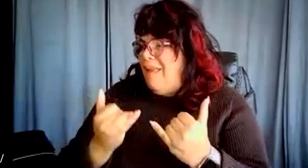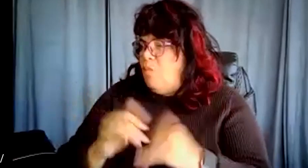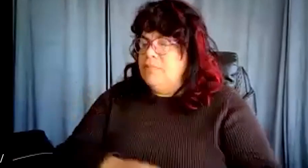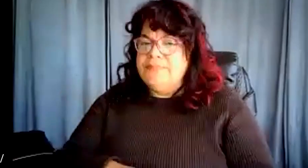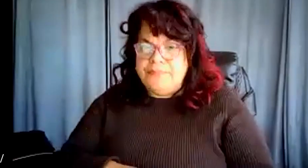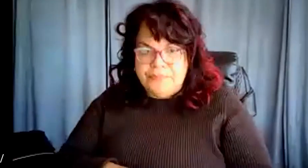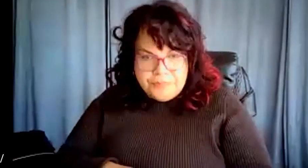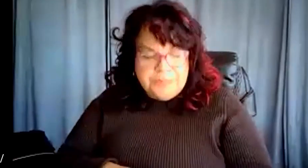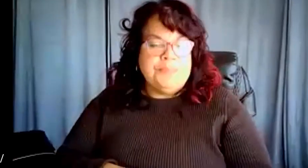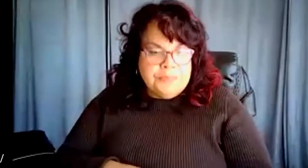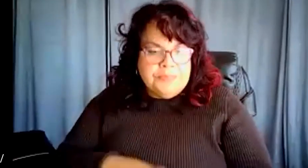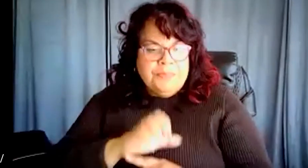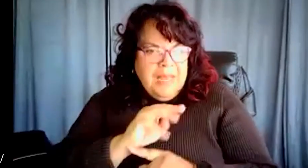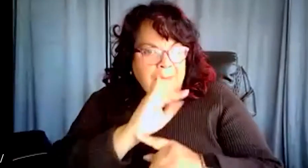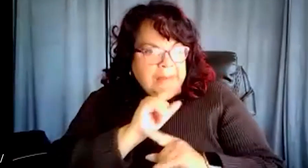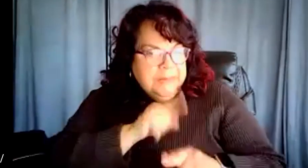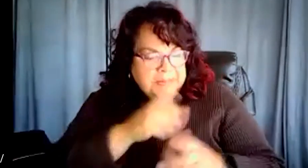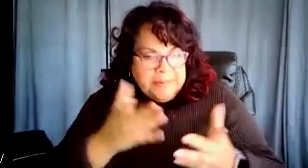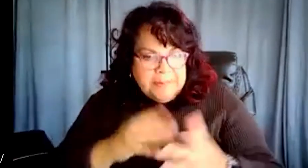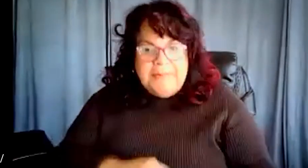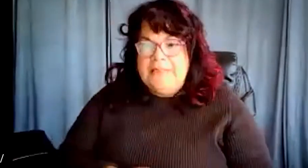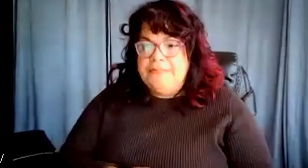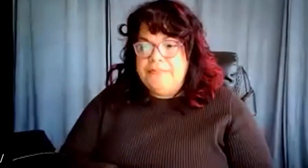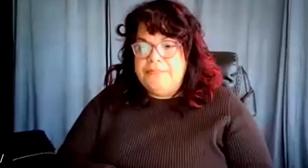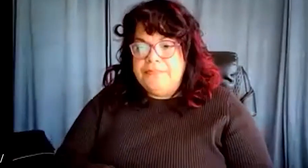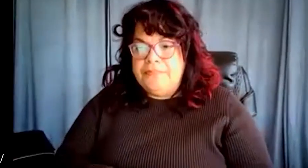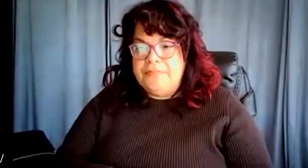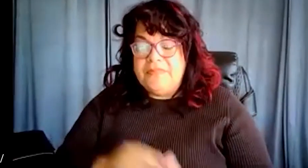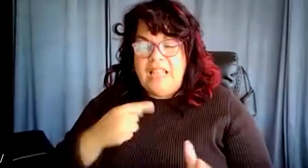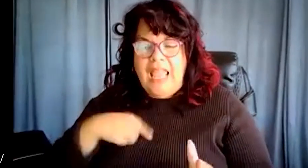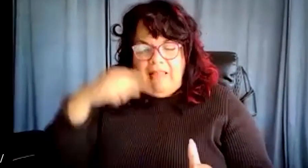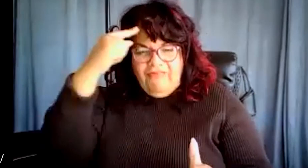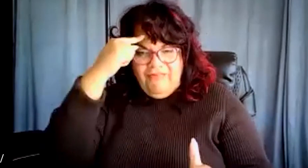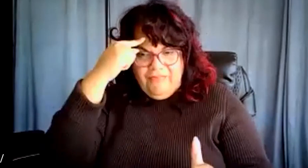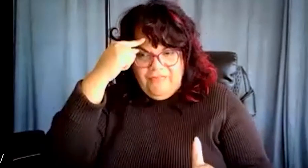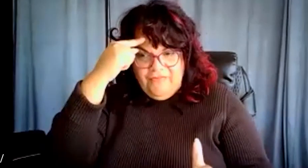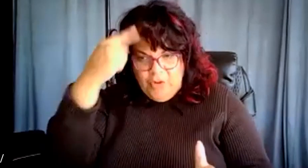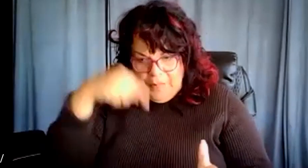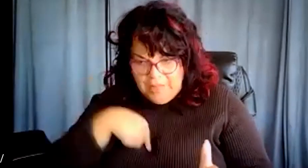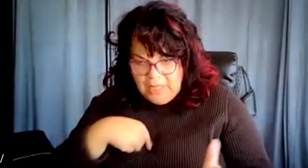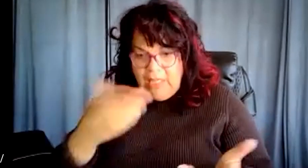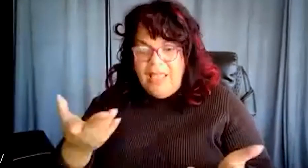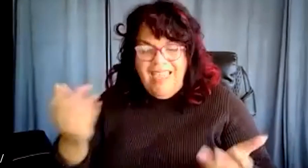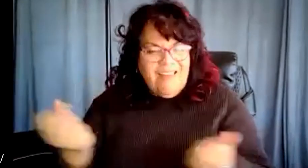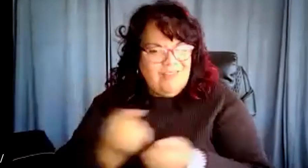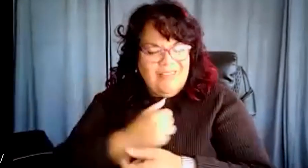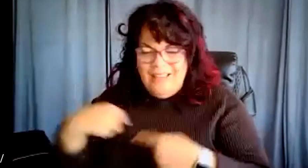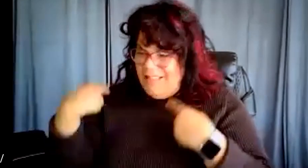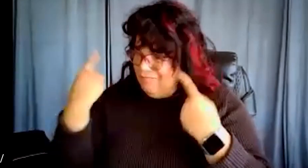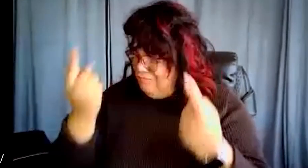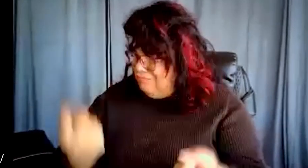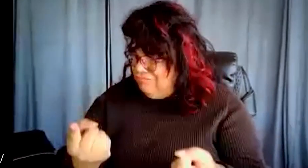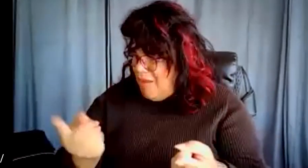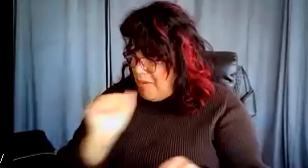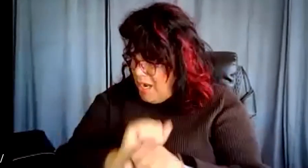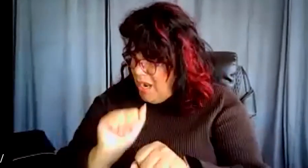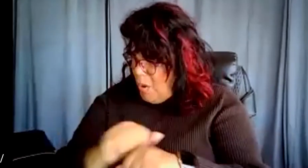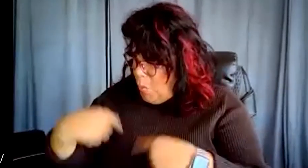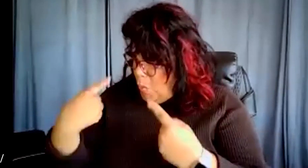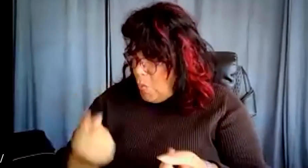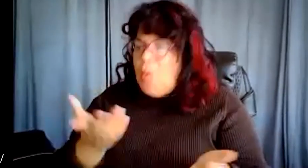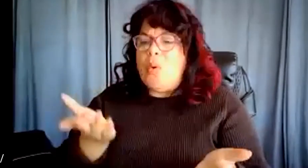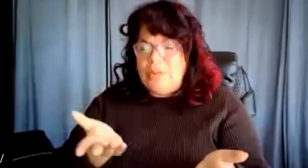So, I think for me, everything that I have worked on to this point has been focused